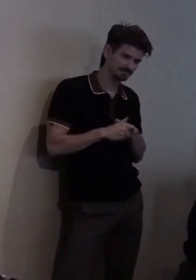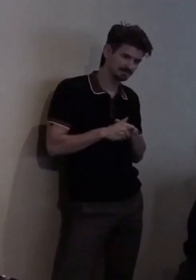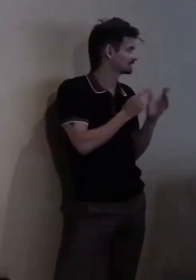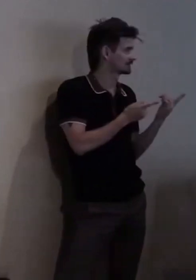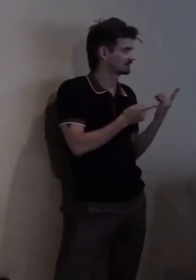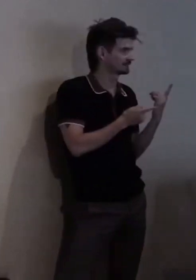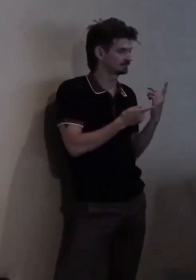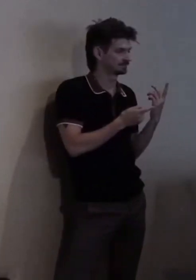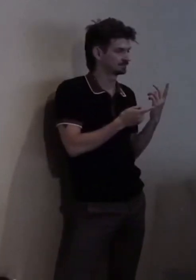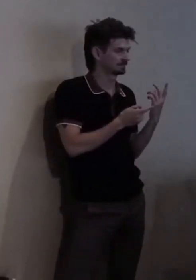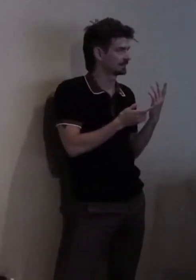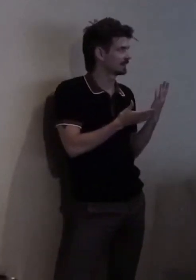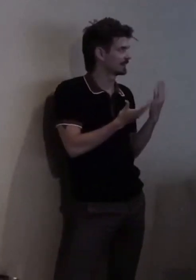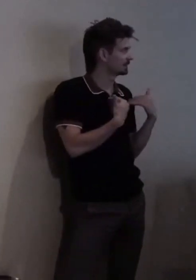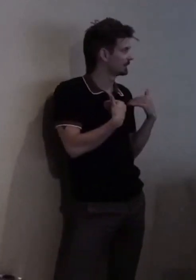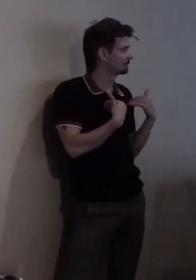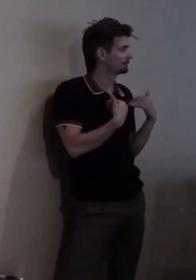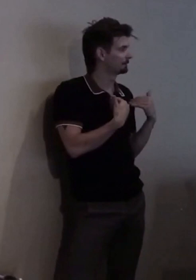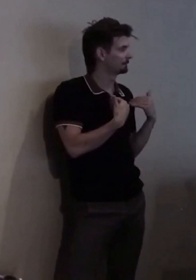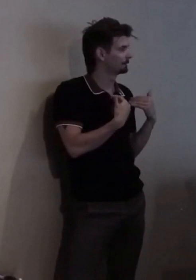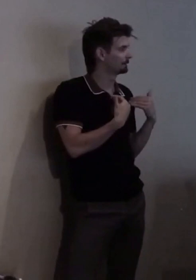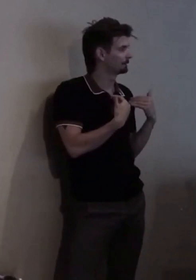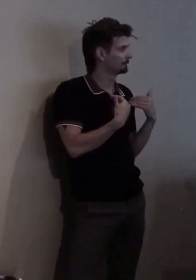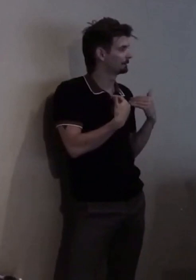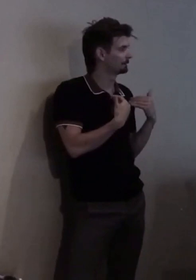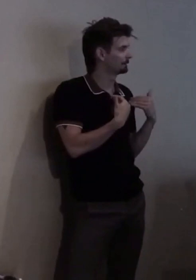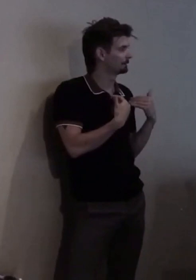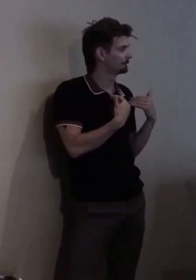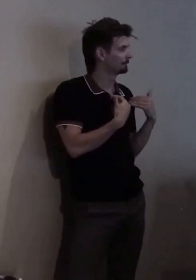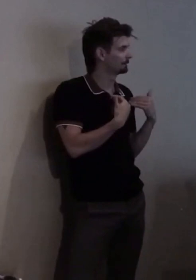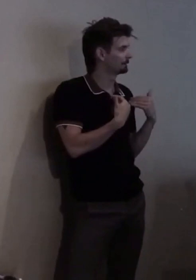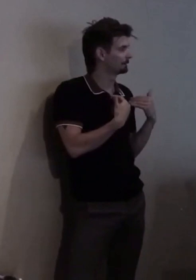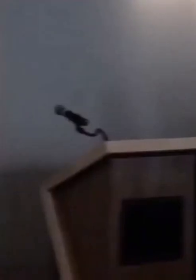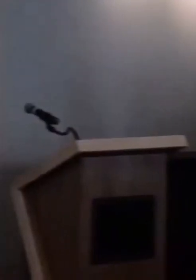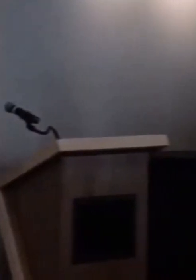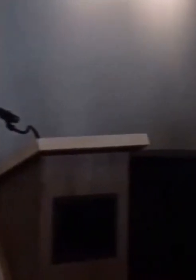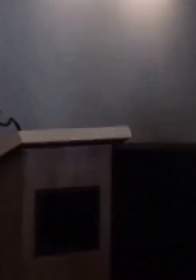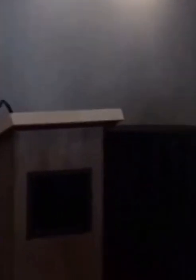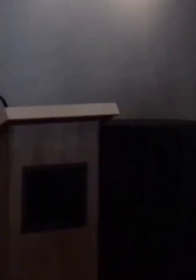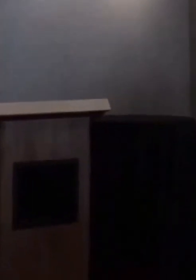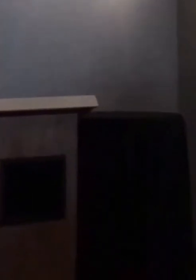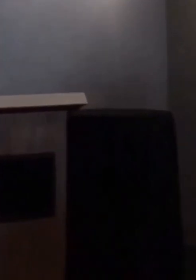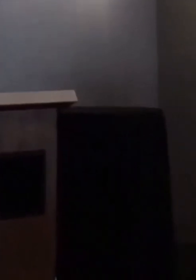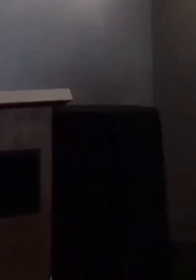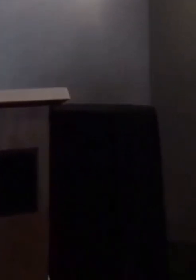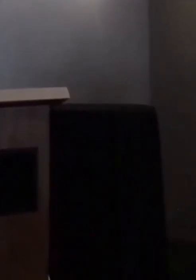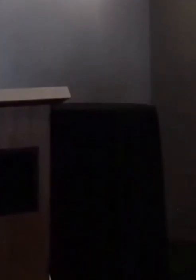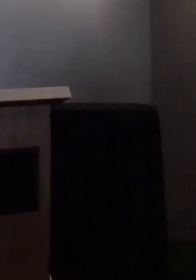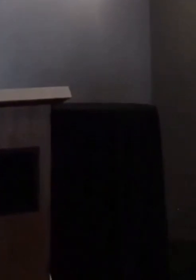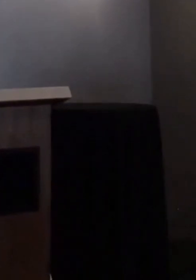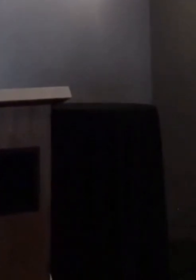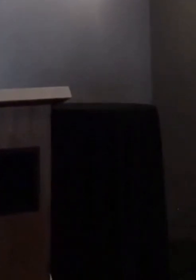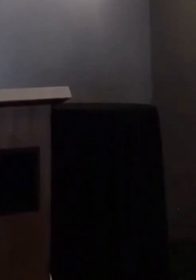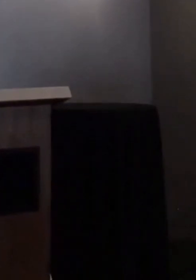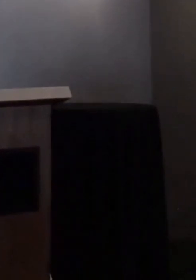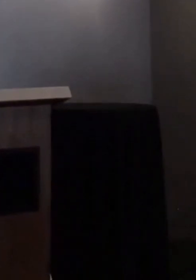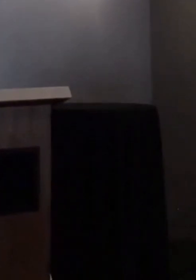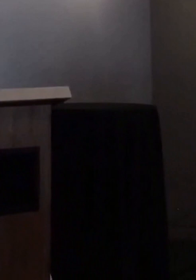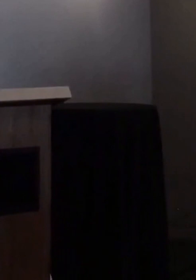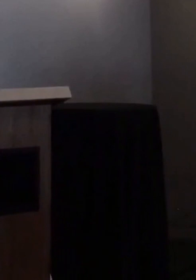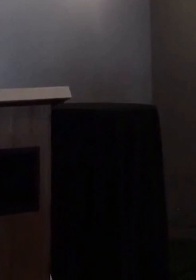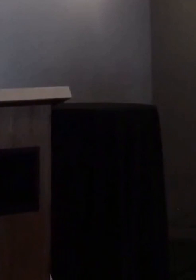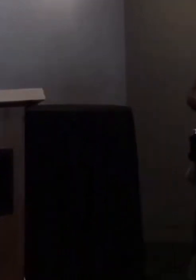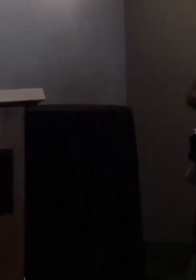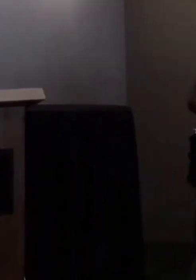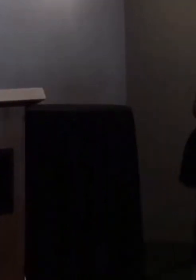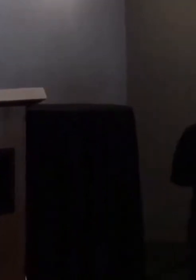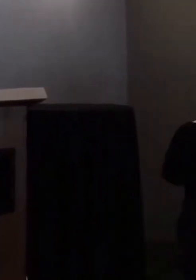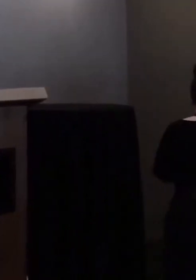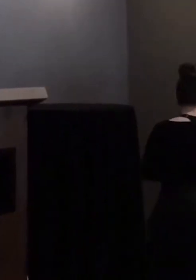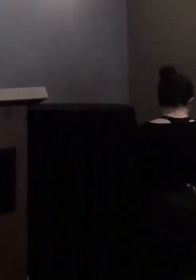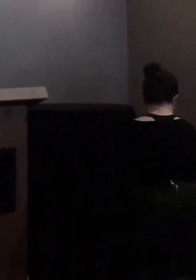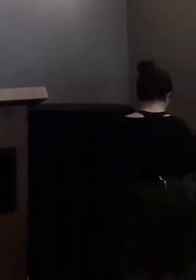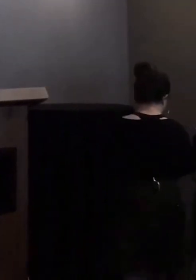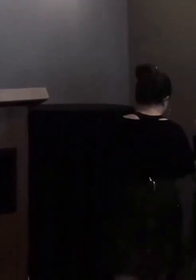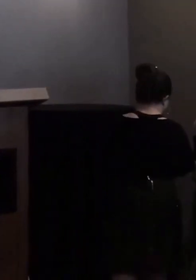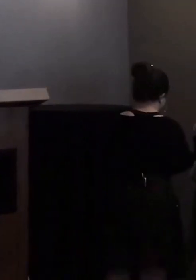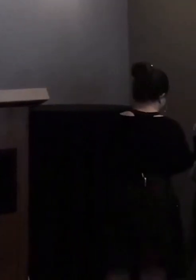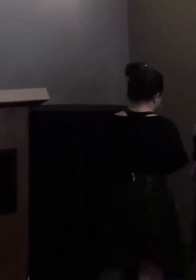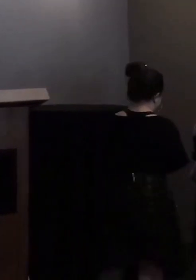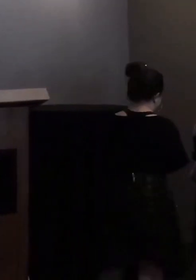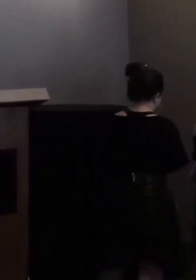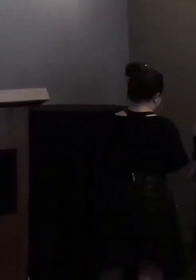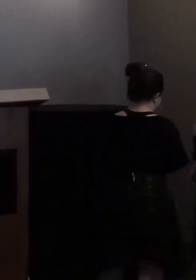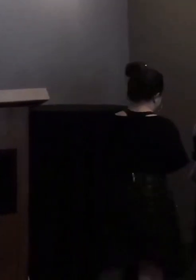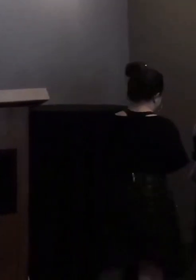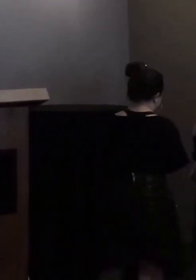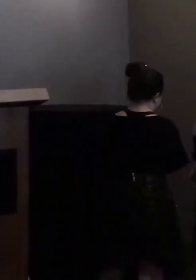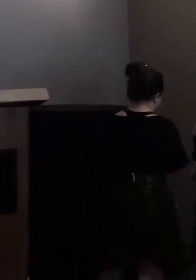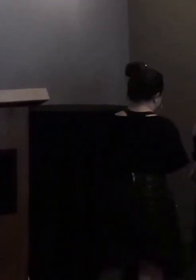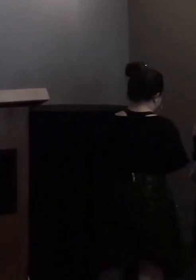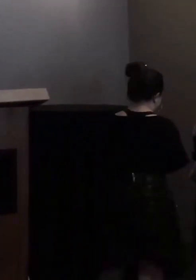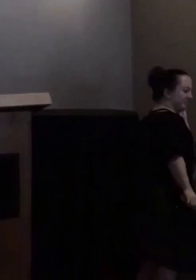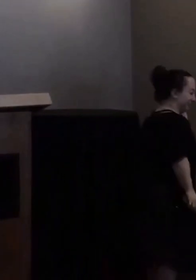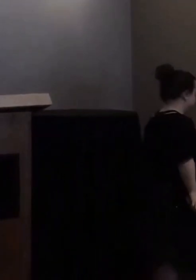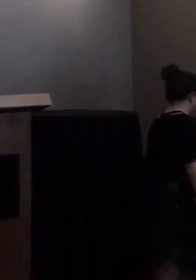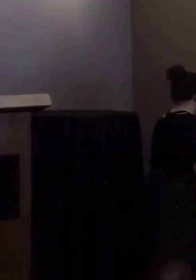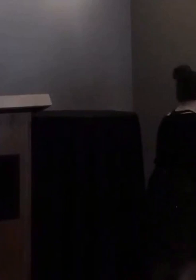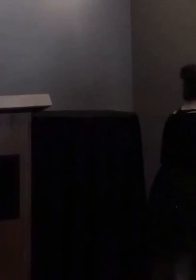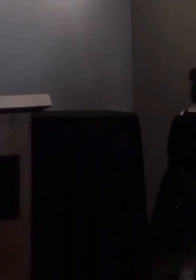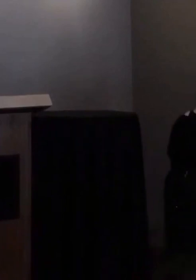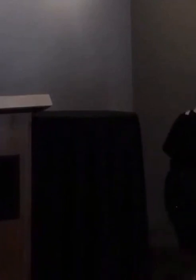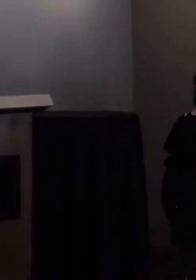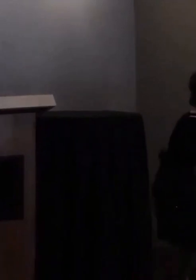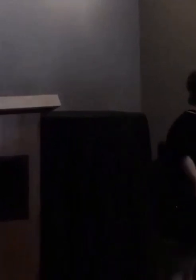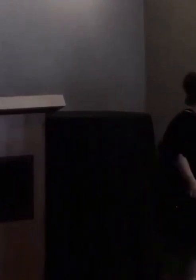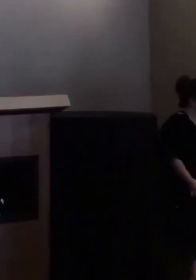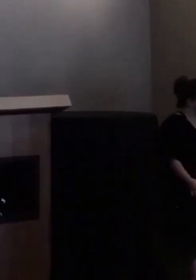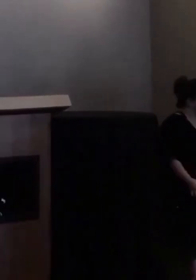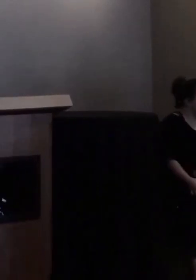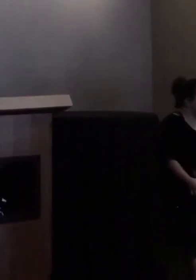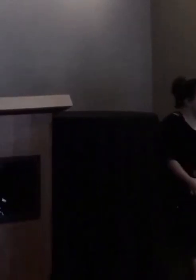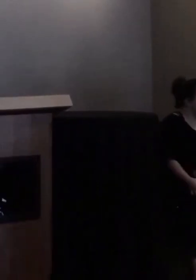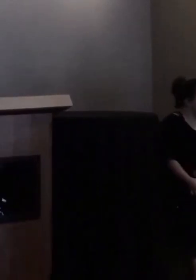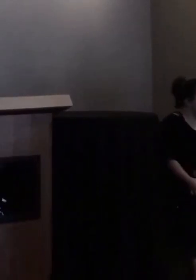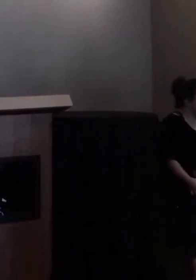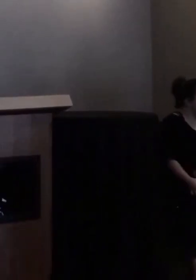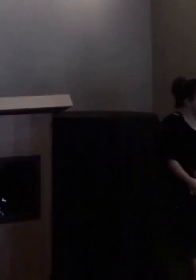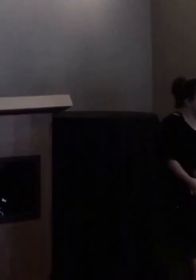[public clapping]